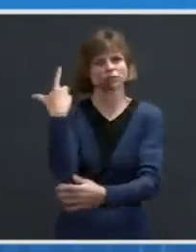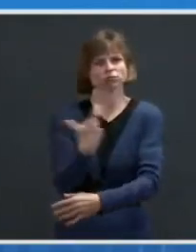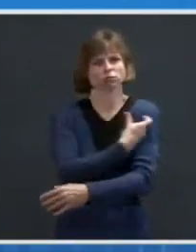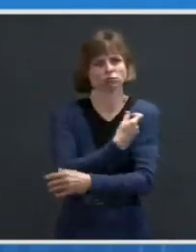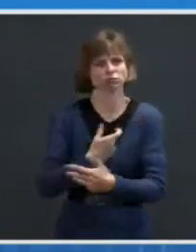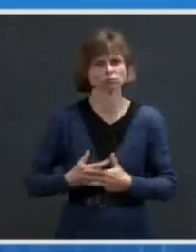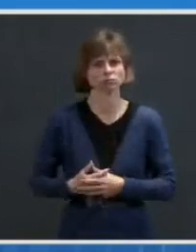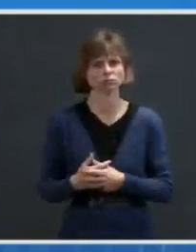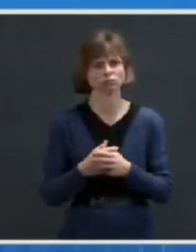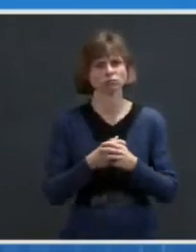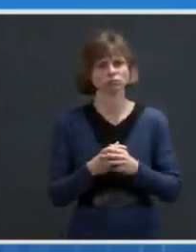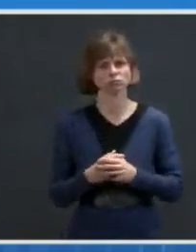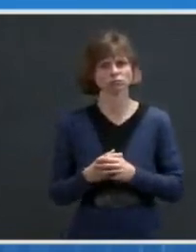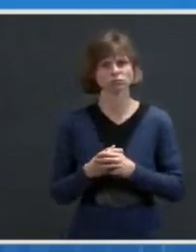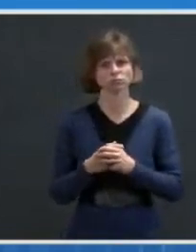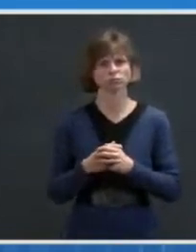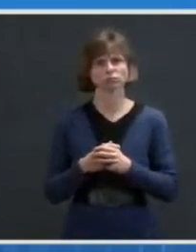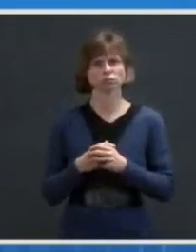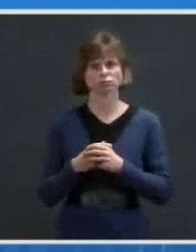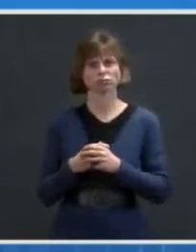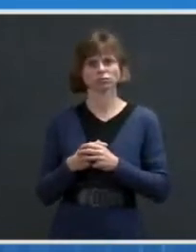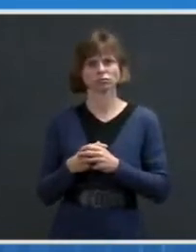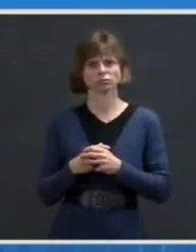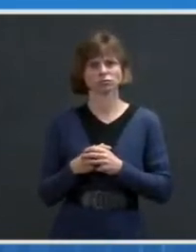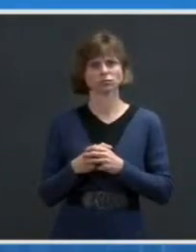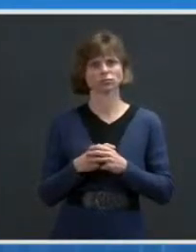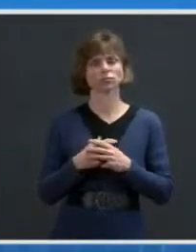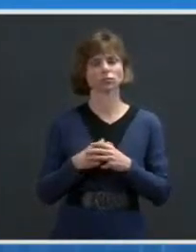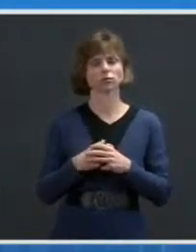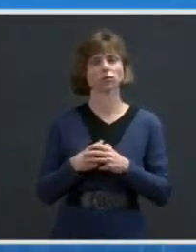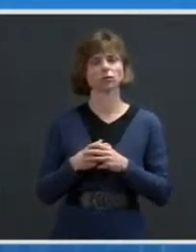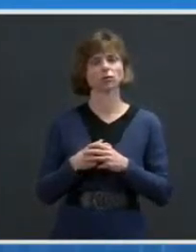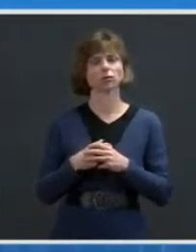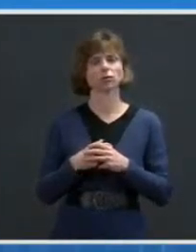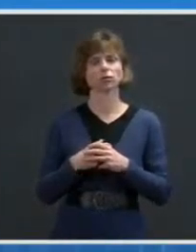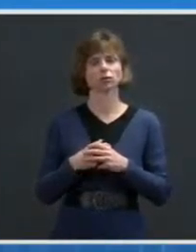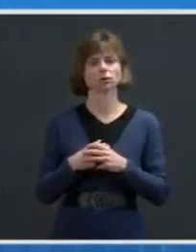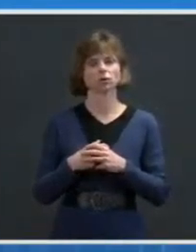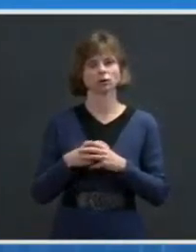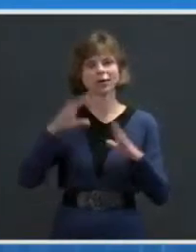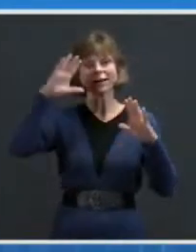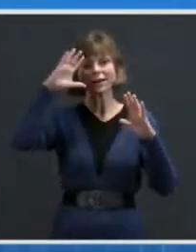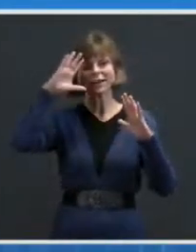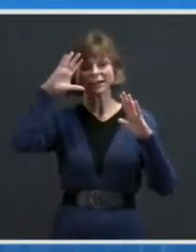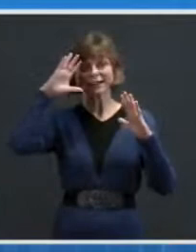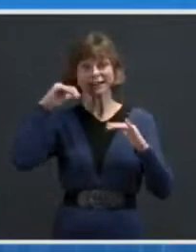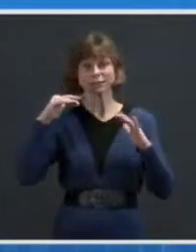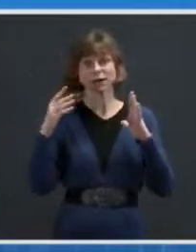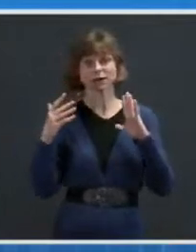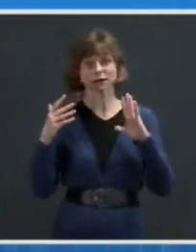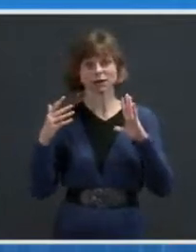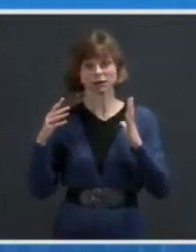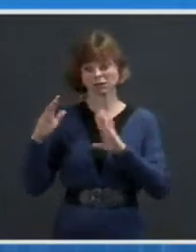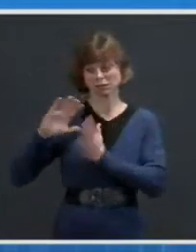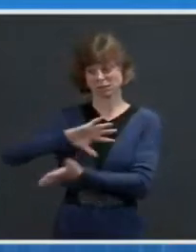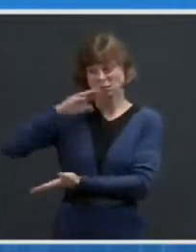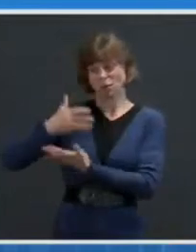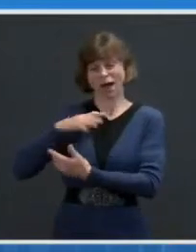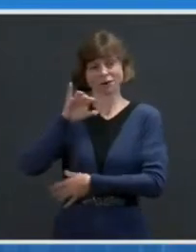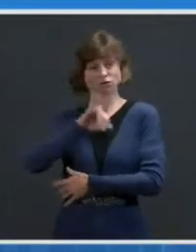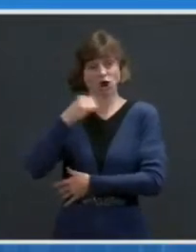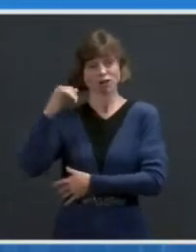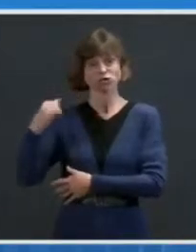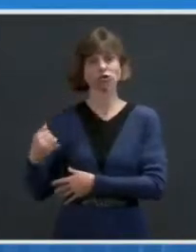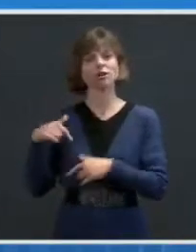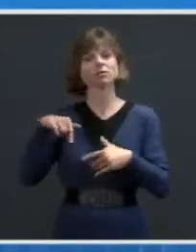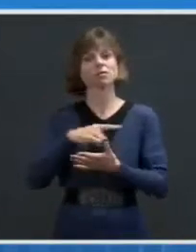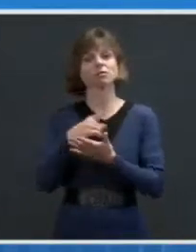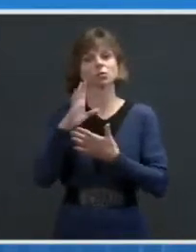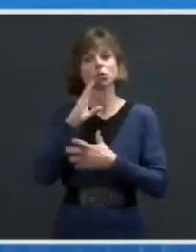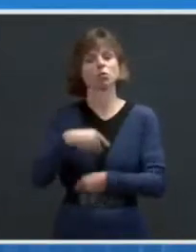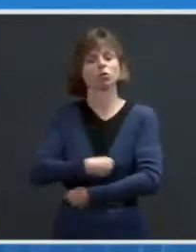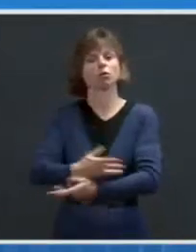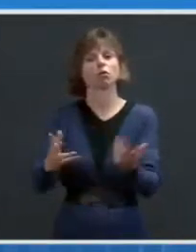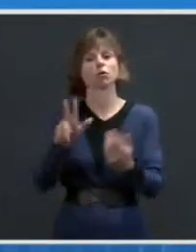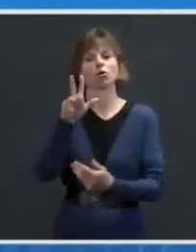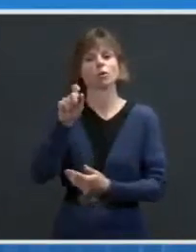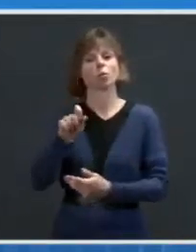THEY SHOULD HELP GET EQUITABLE